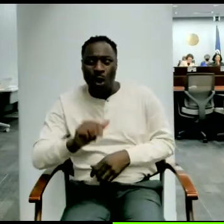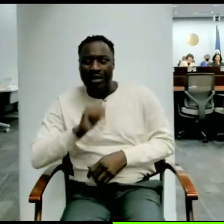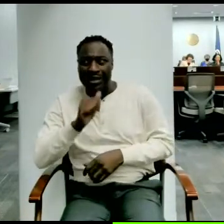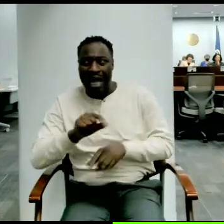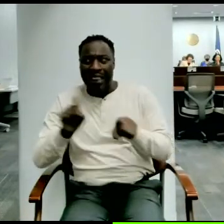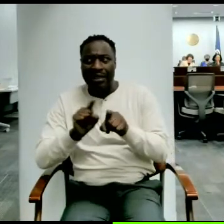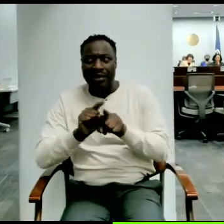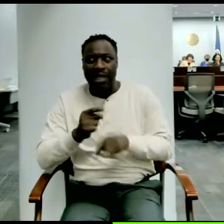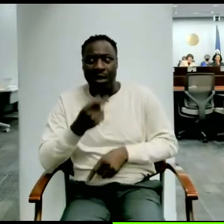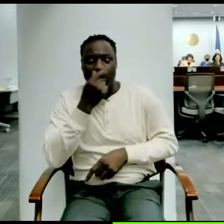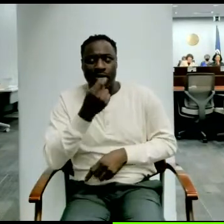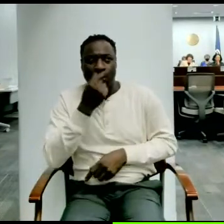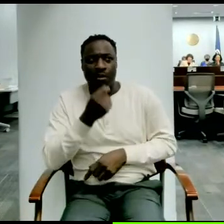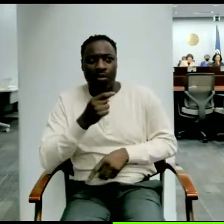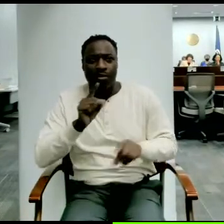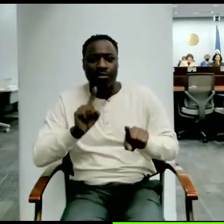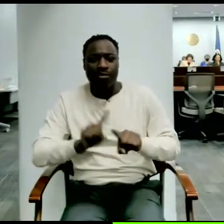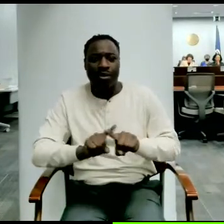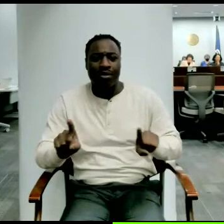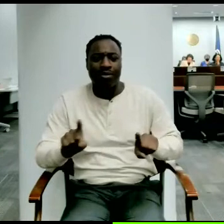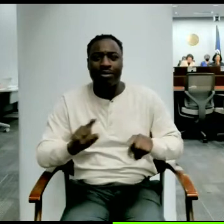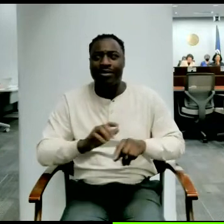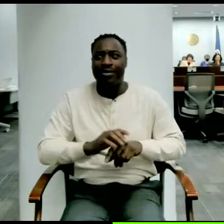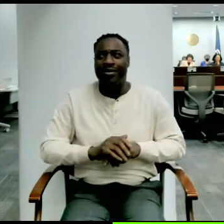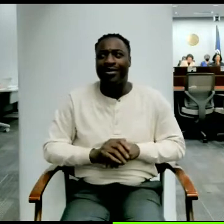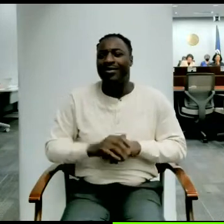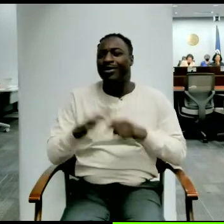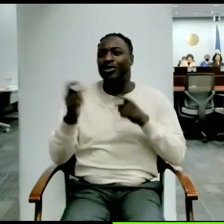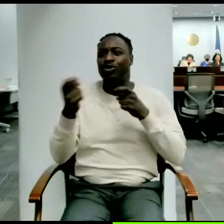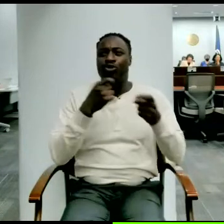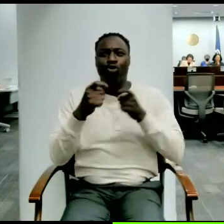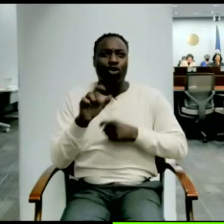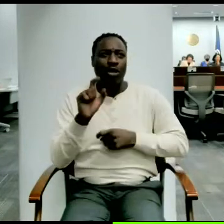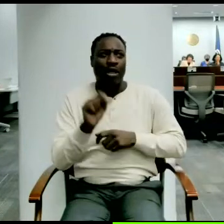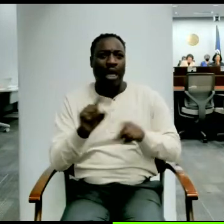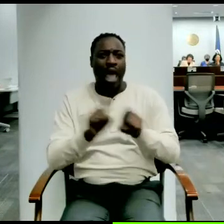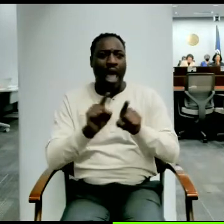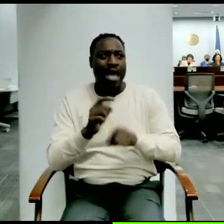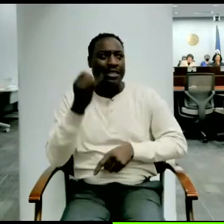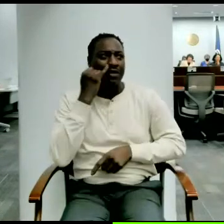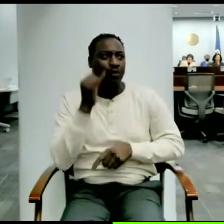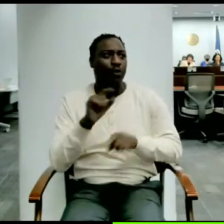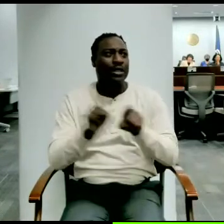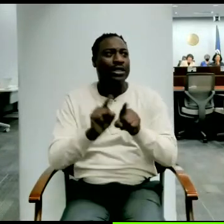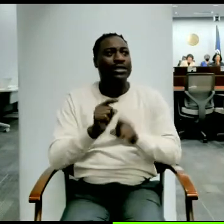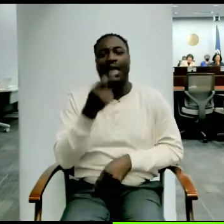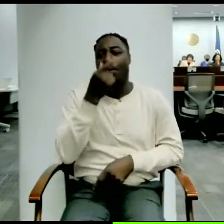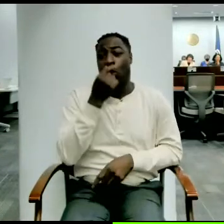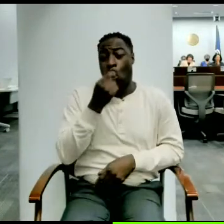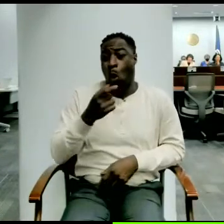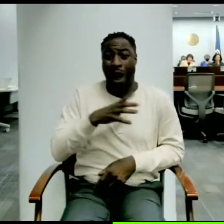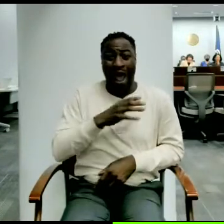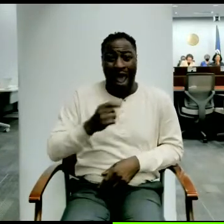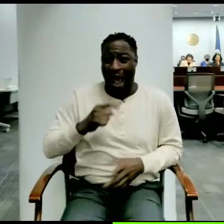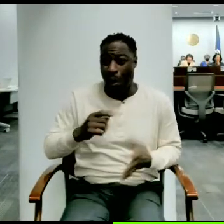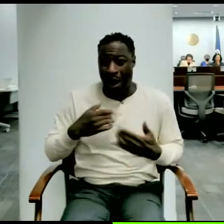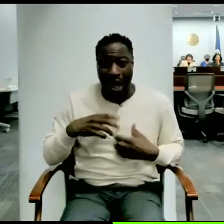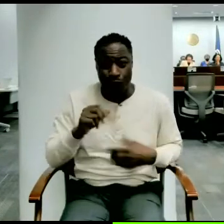but treating it as if it were just like a cold and we have no obligation to accommodate it,